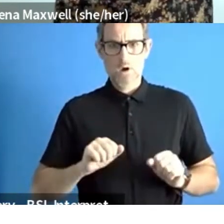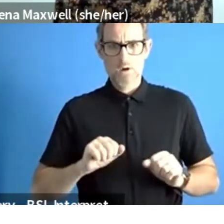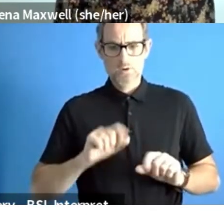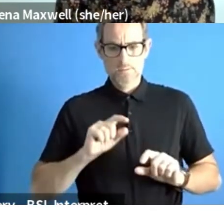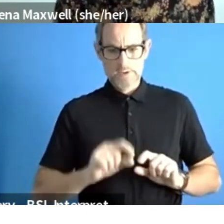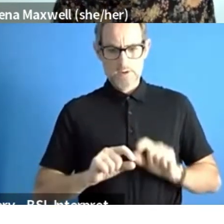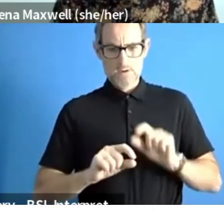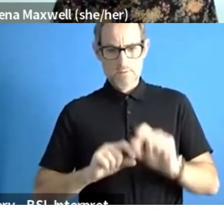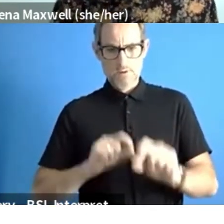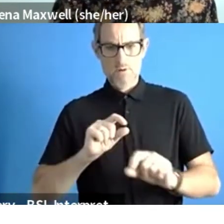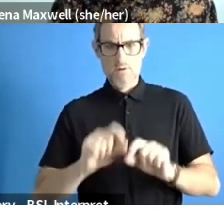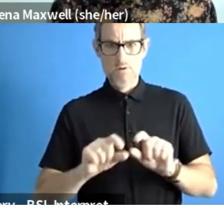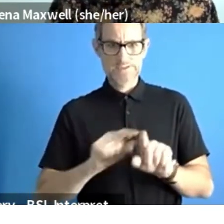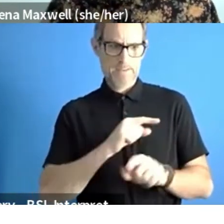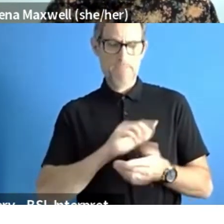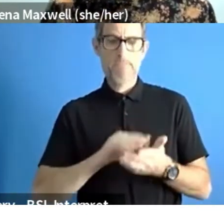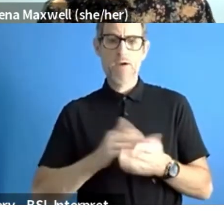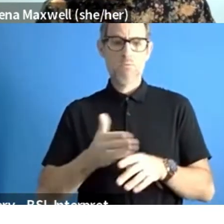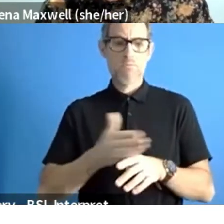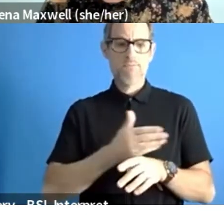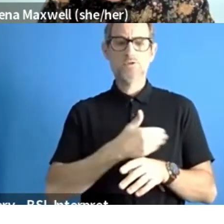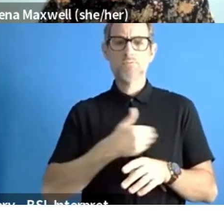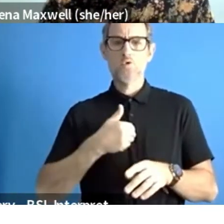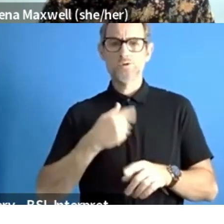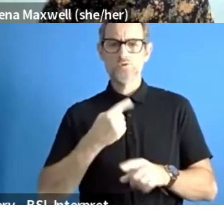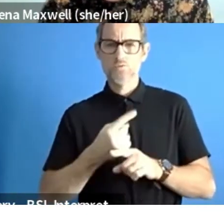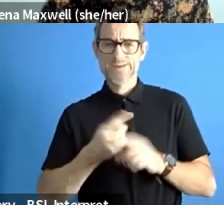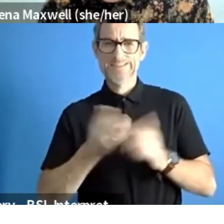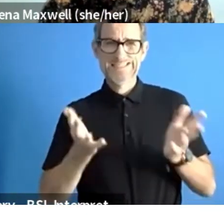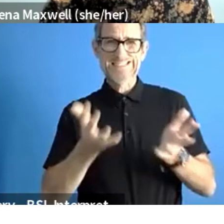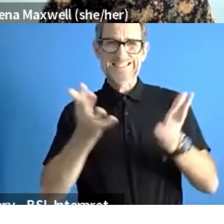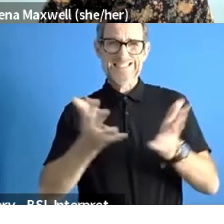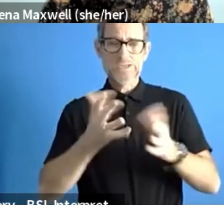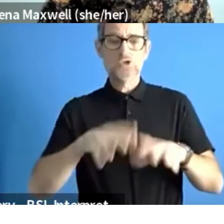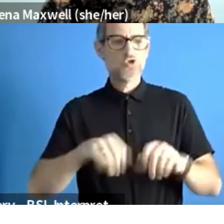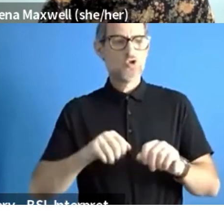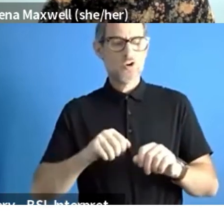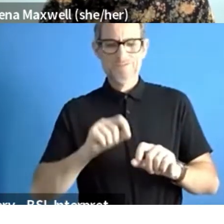as Marianne laid out at the start, start somewhere. The important thing